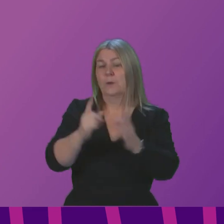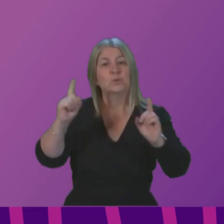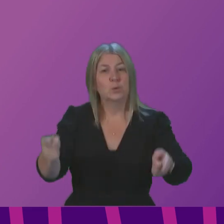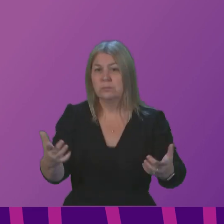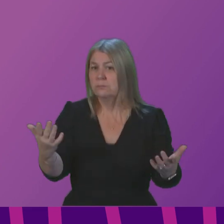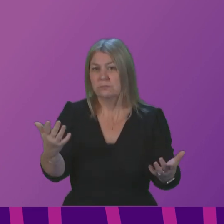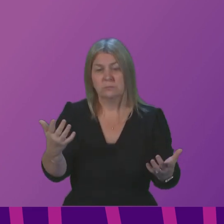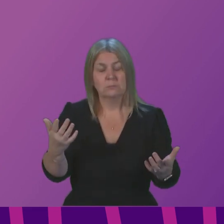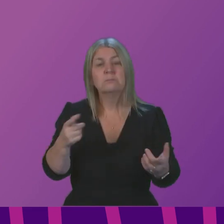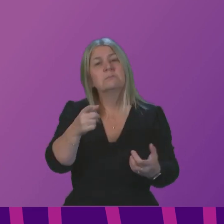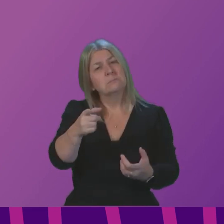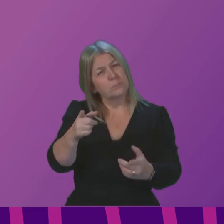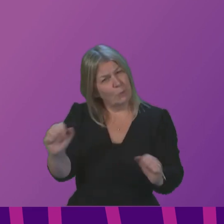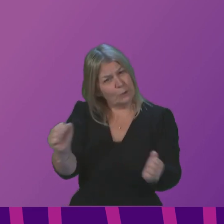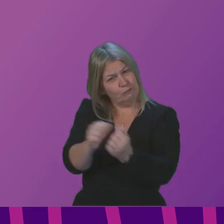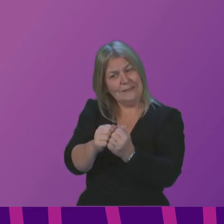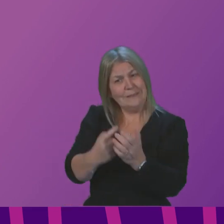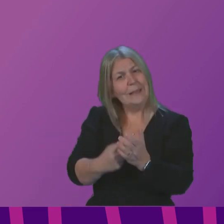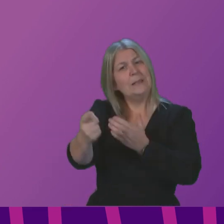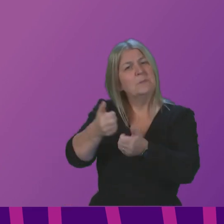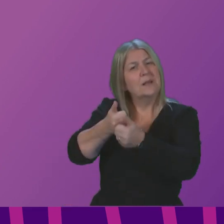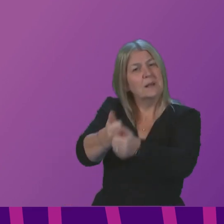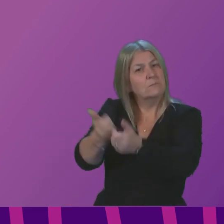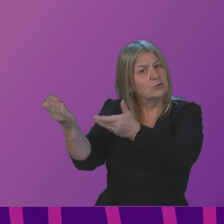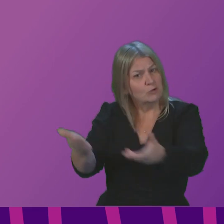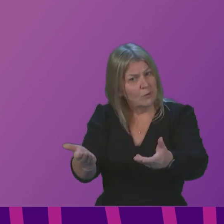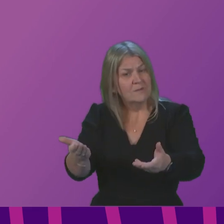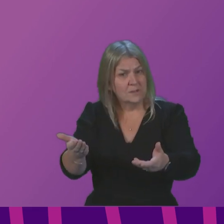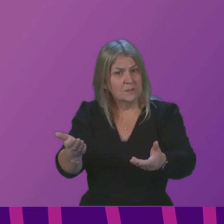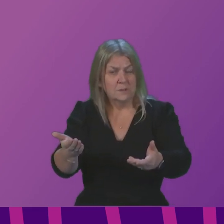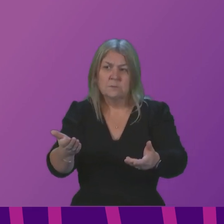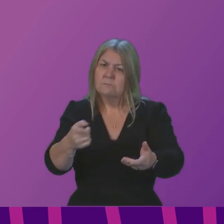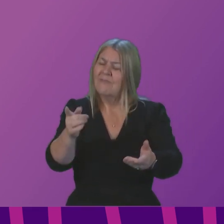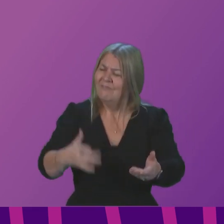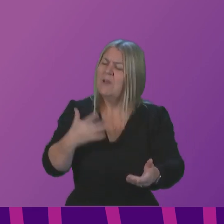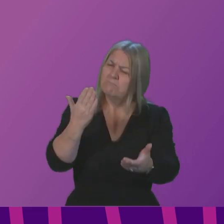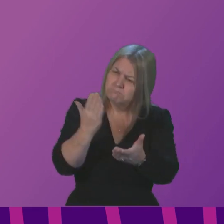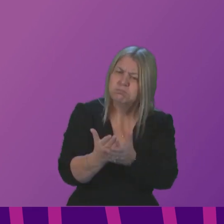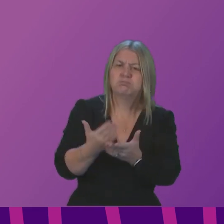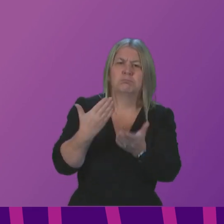with independent advocacy services that increased funding is necessary to allow those organisations